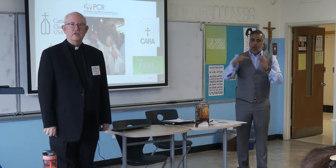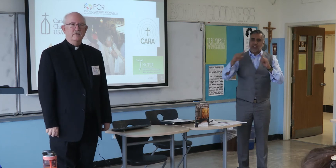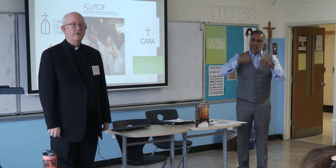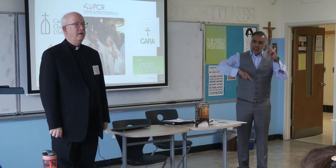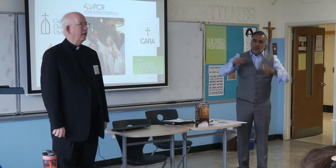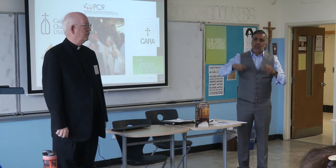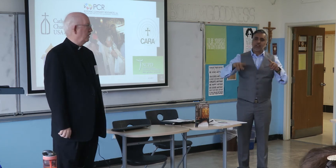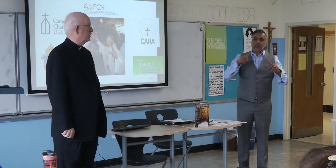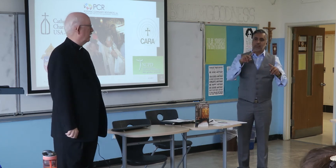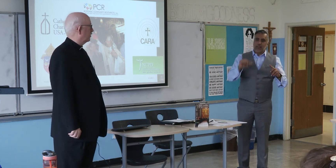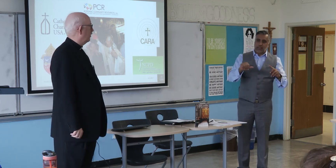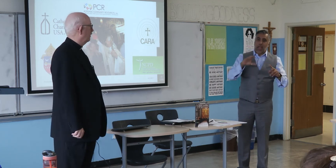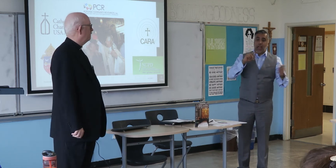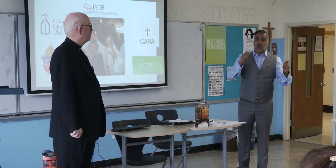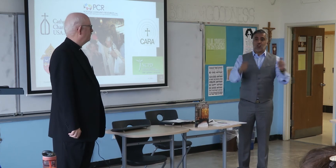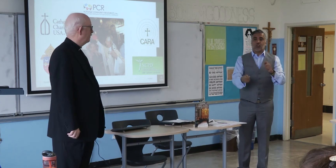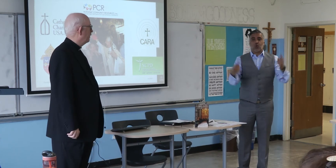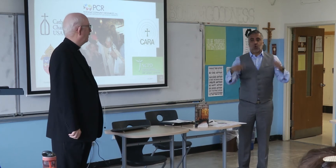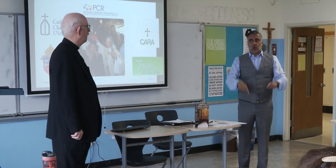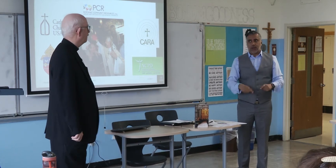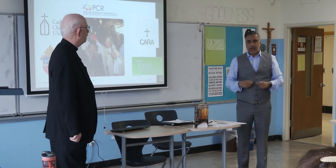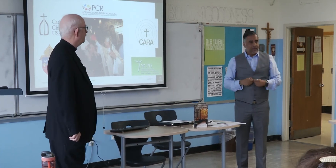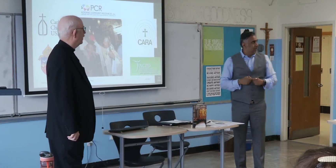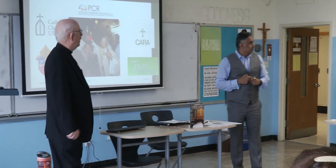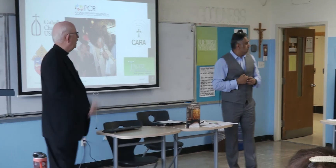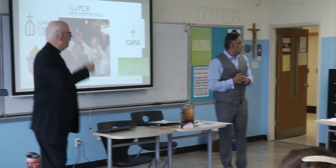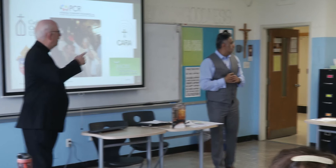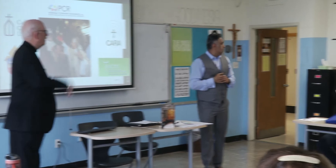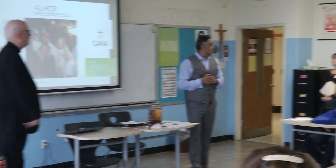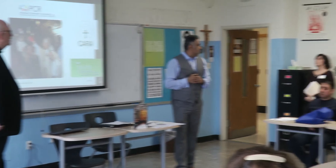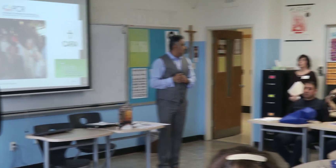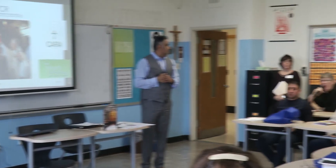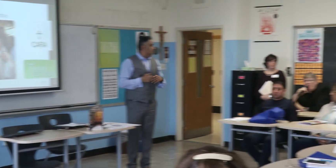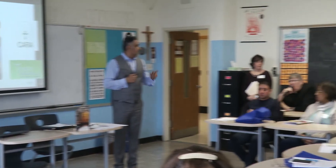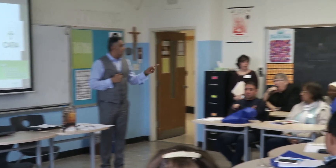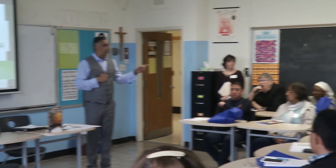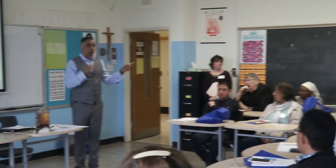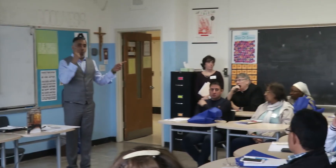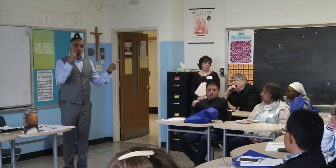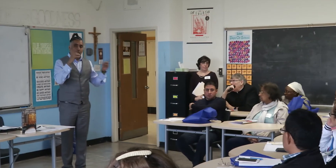life and the changes that are coming. [Monsignor Enzler: Let me just comment, thank